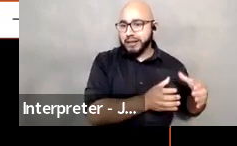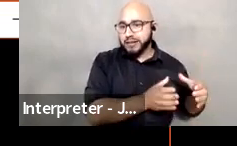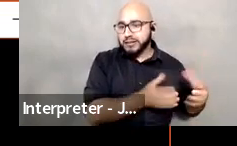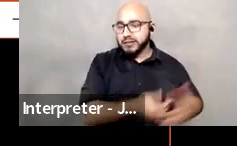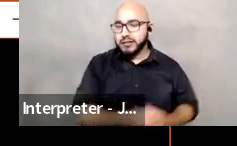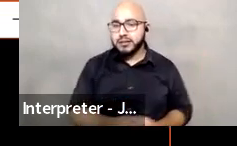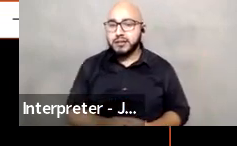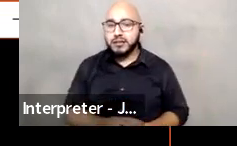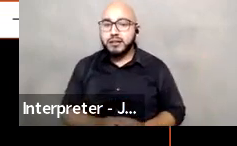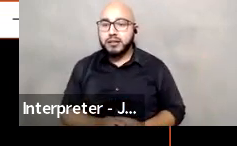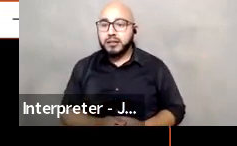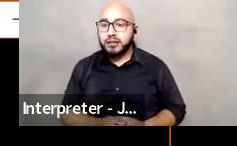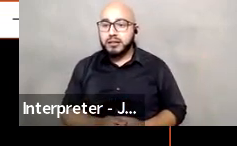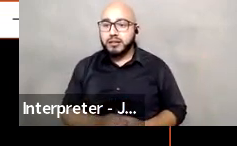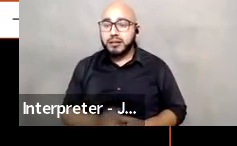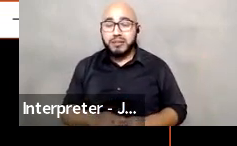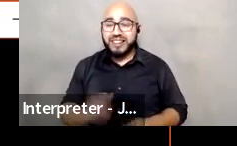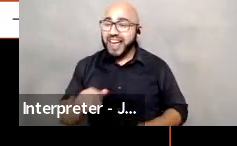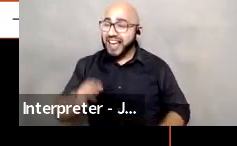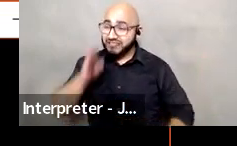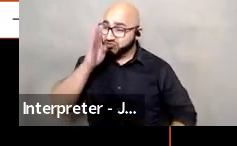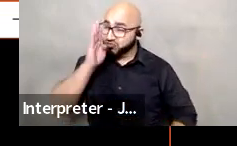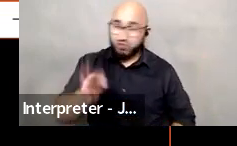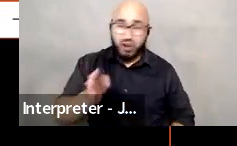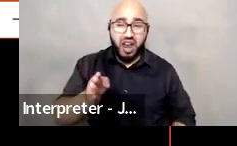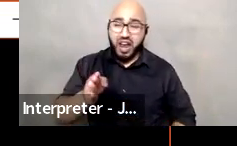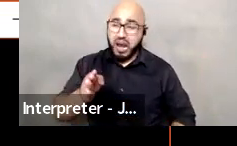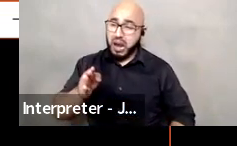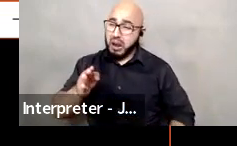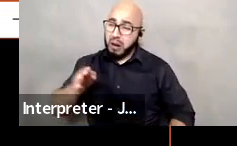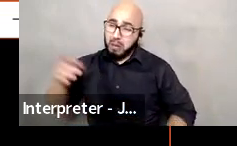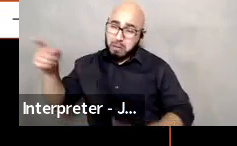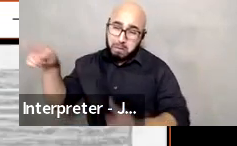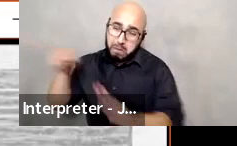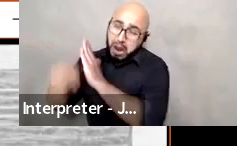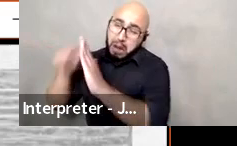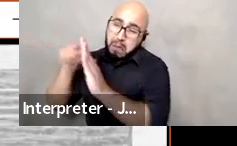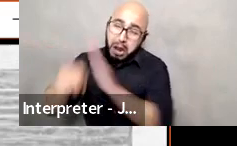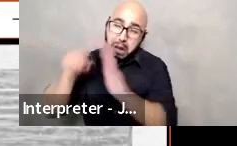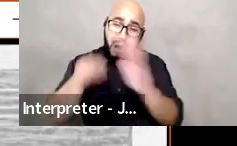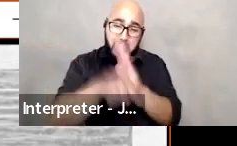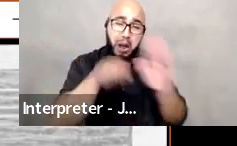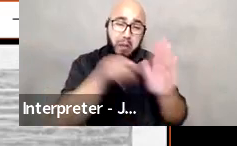But this was a straight out terror campaign. Another example can be seen in the.